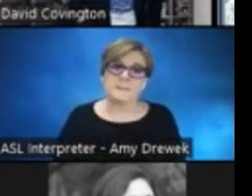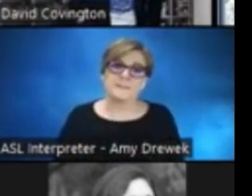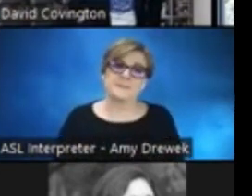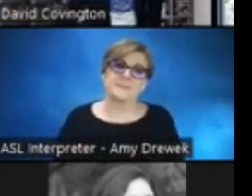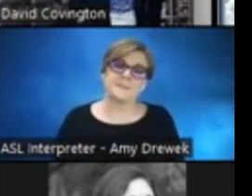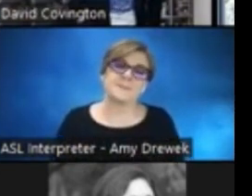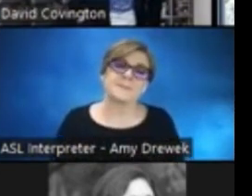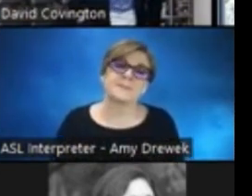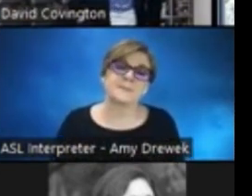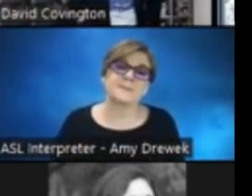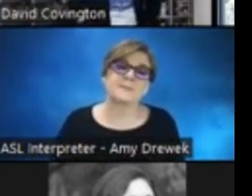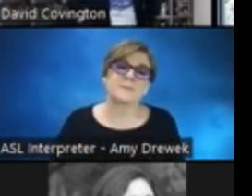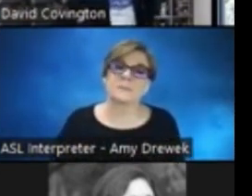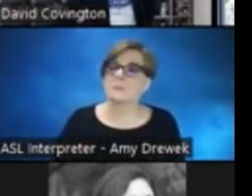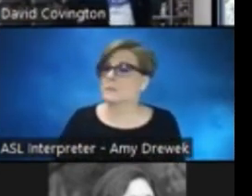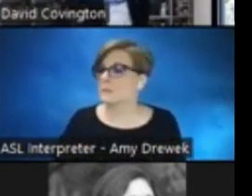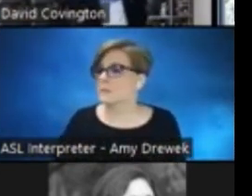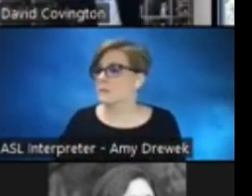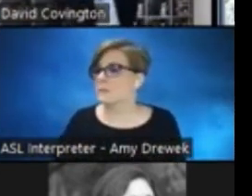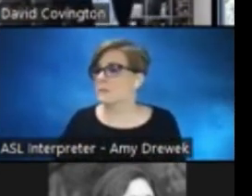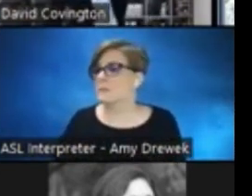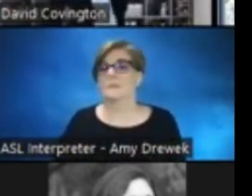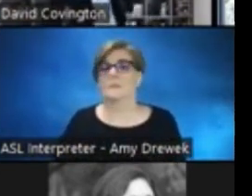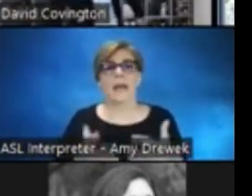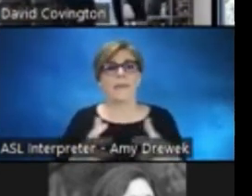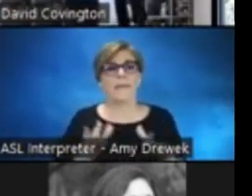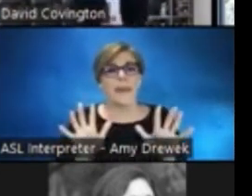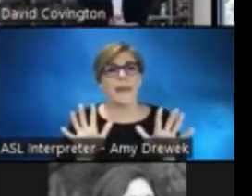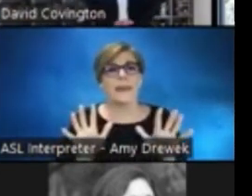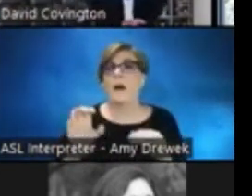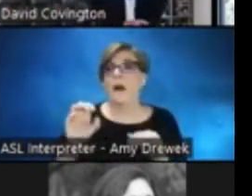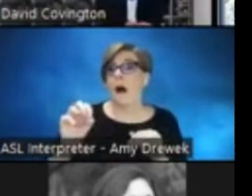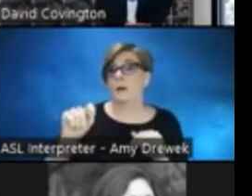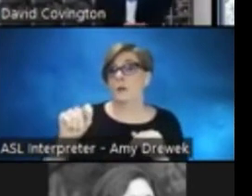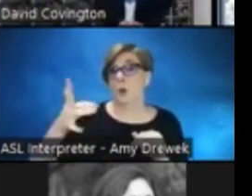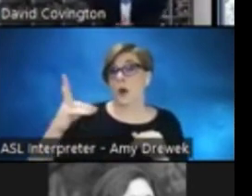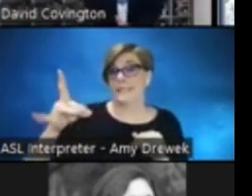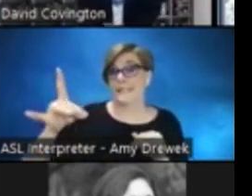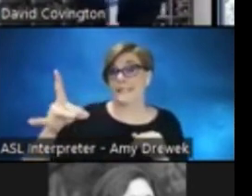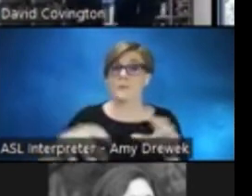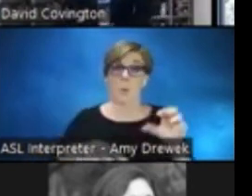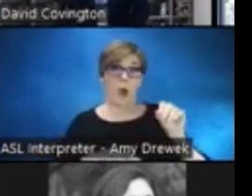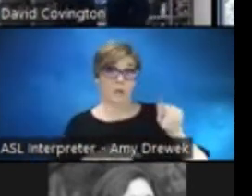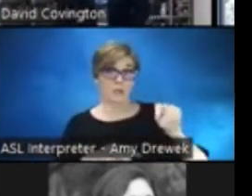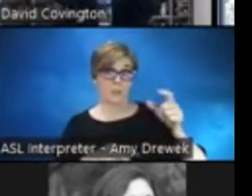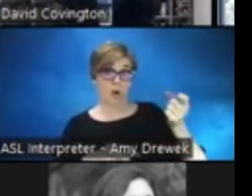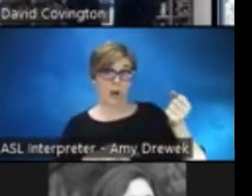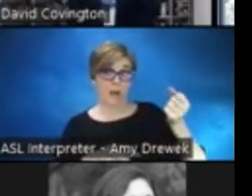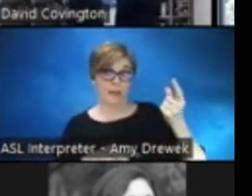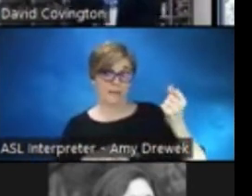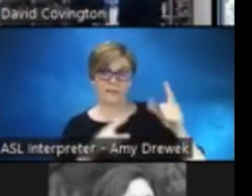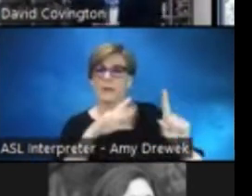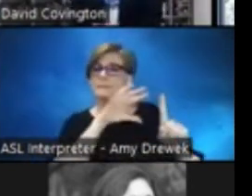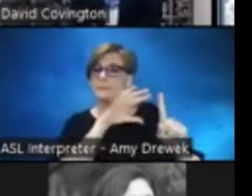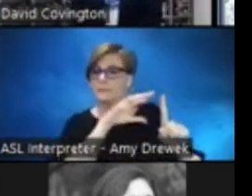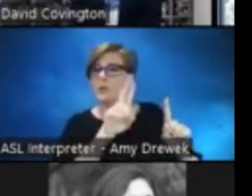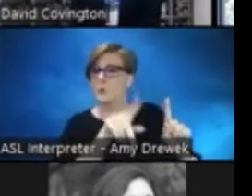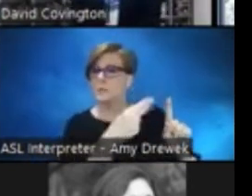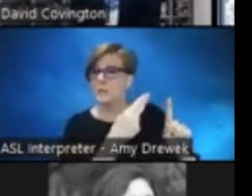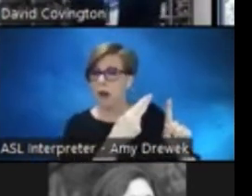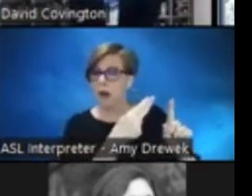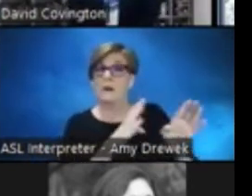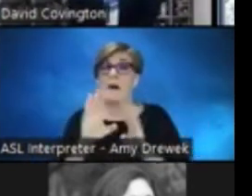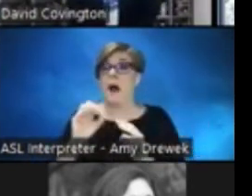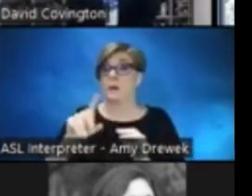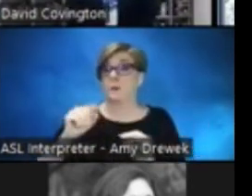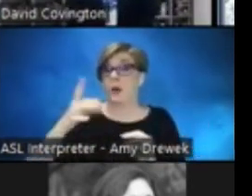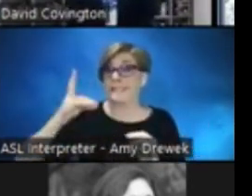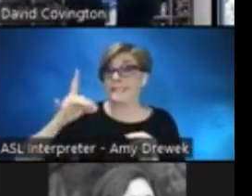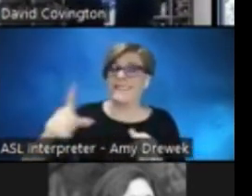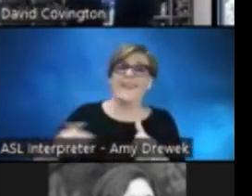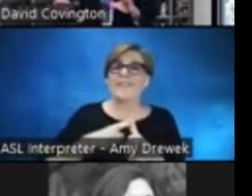SO OCTOBER 18TH IS THE FIRST CRISIS JAM DEBATE.